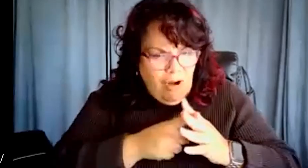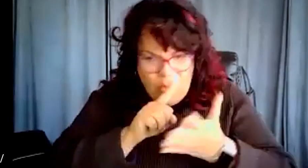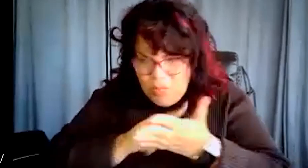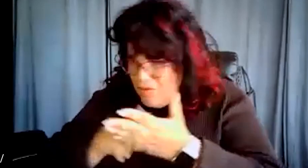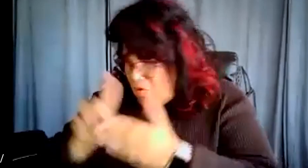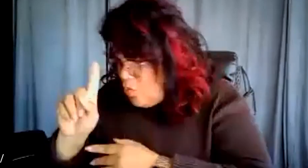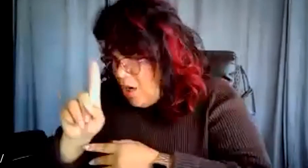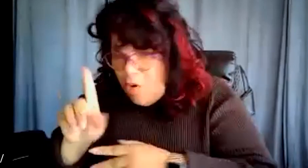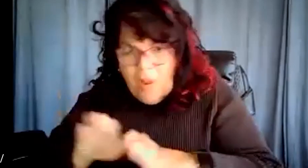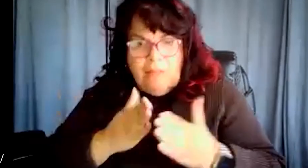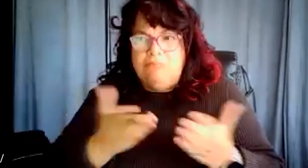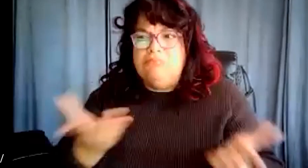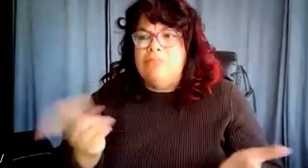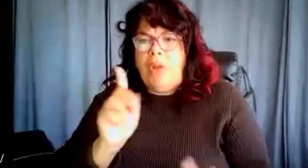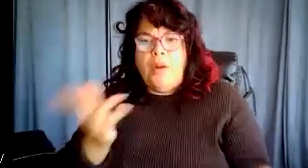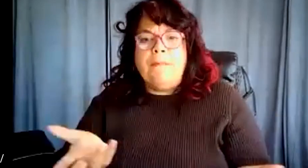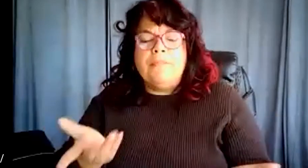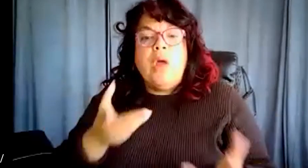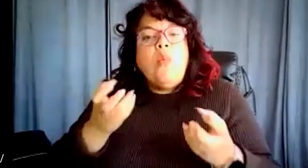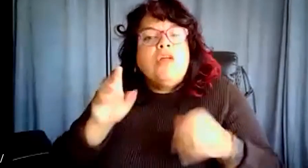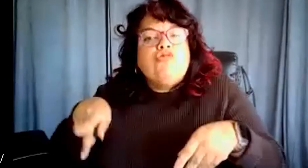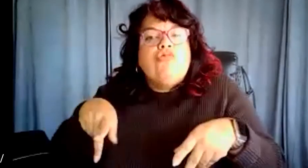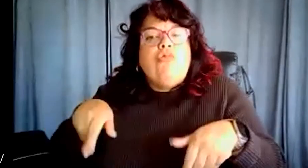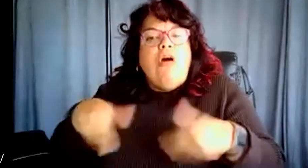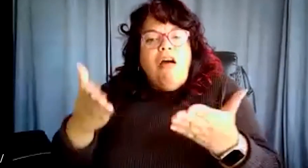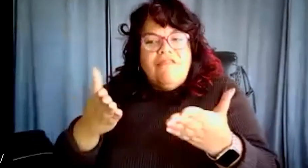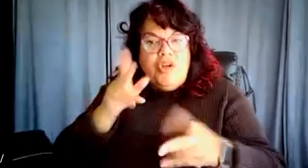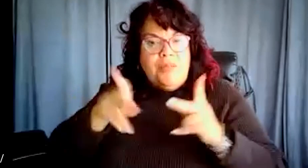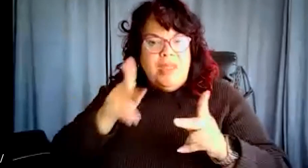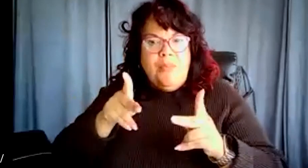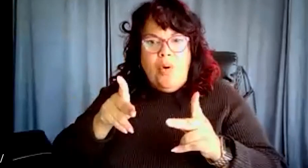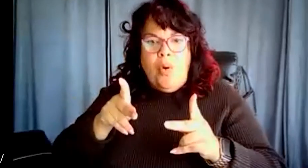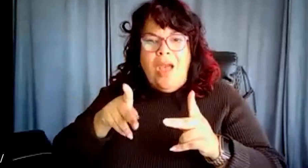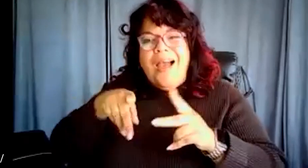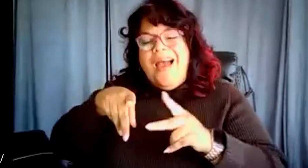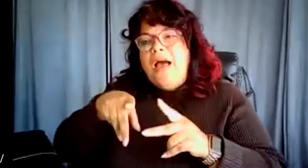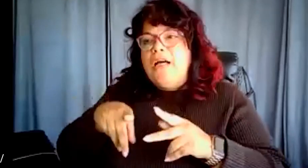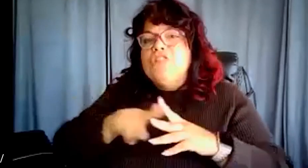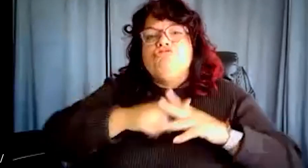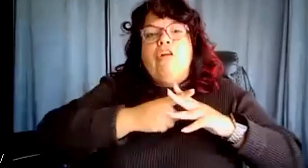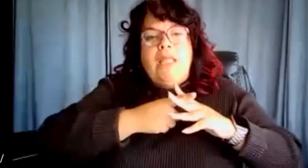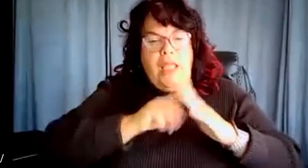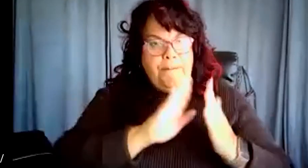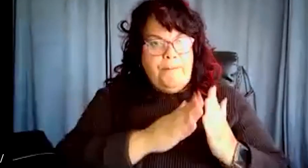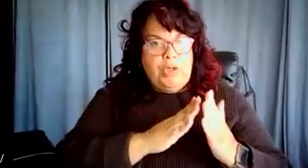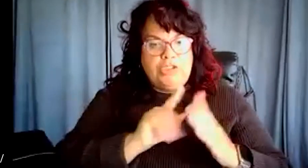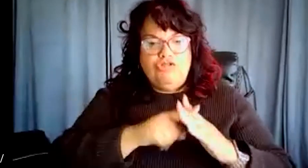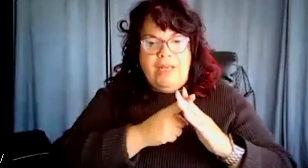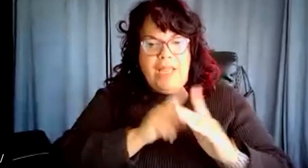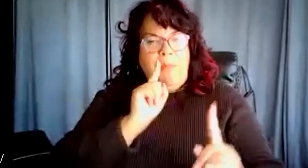And so, I wanted to offer people a starting point, a primer, a place to go to get some